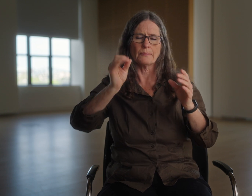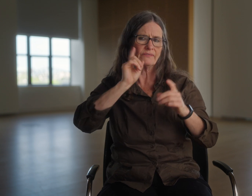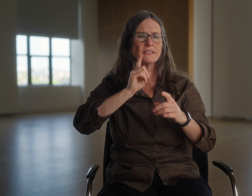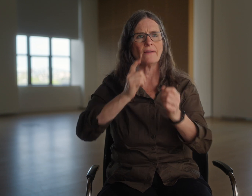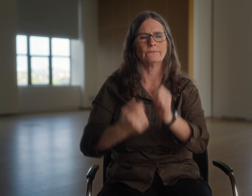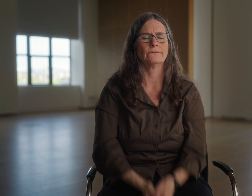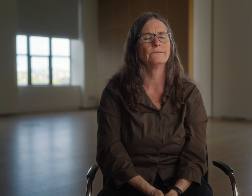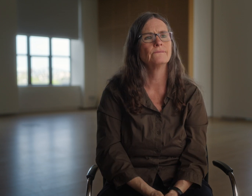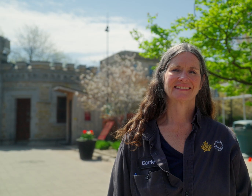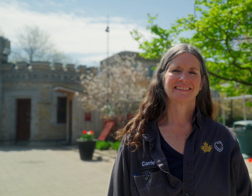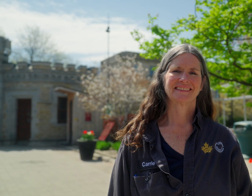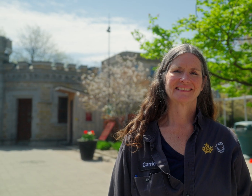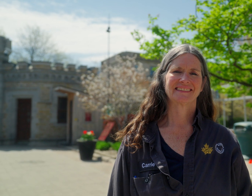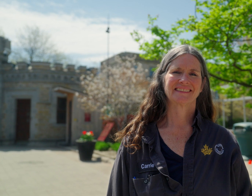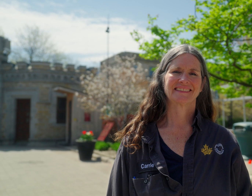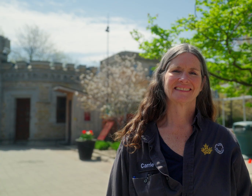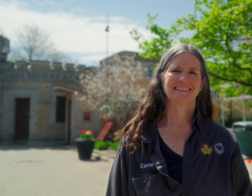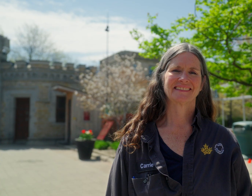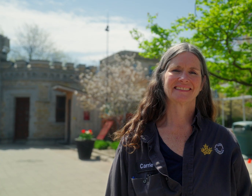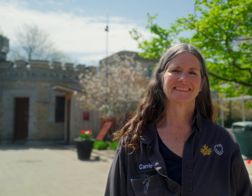have the service available to support their Deaf staff.